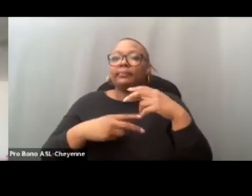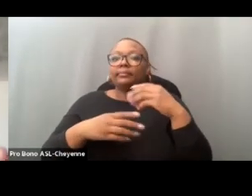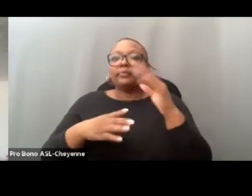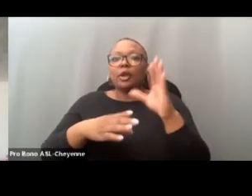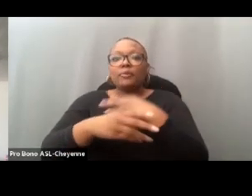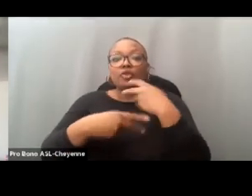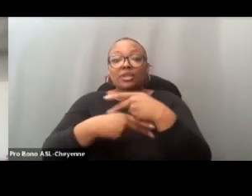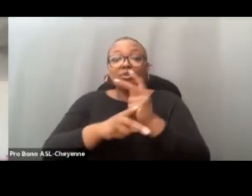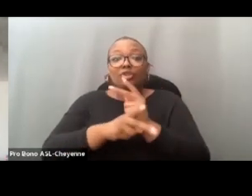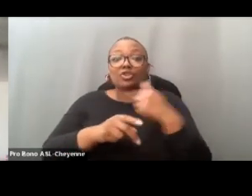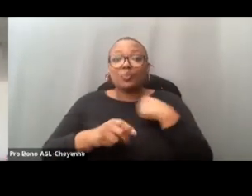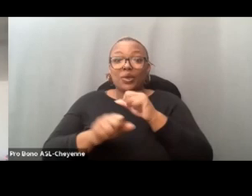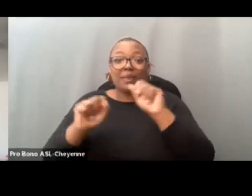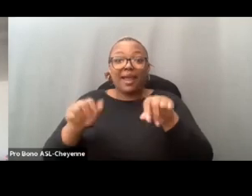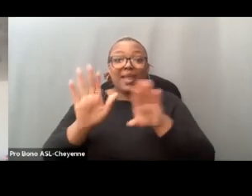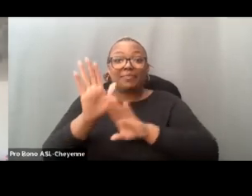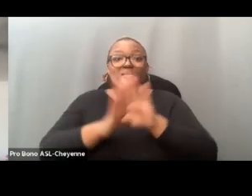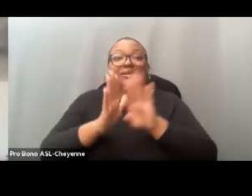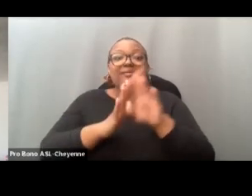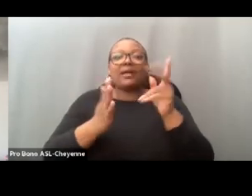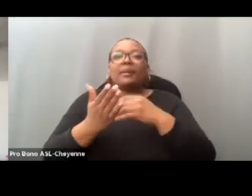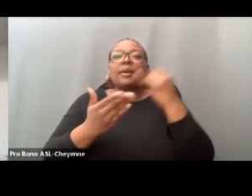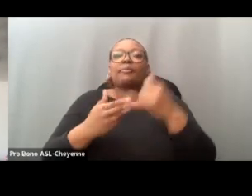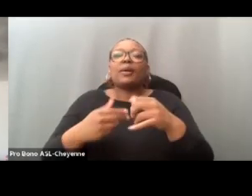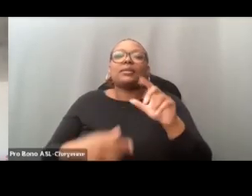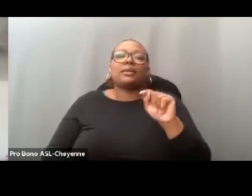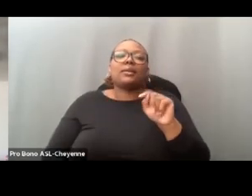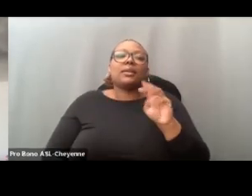we put together a project, the Timbuktu Renaissance,